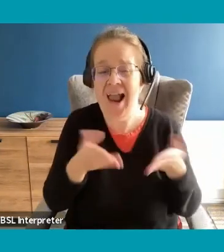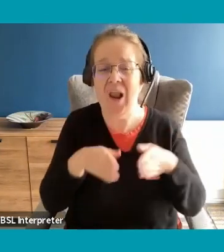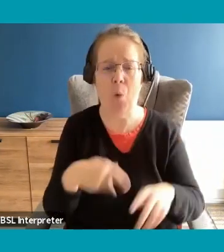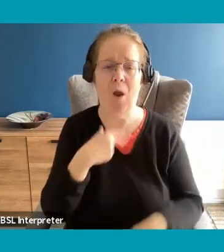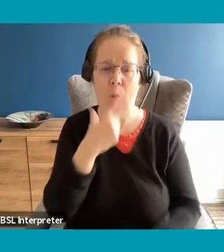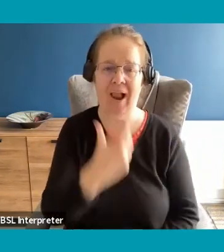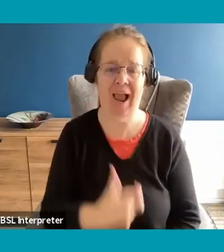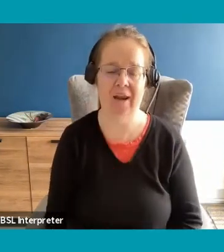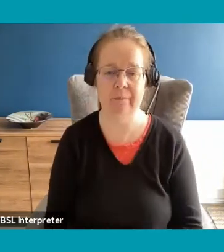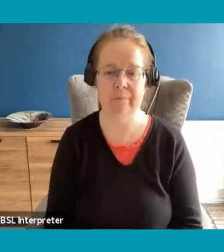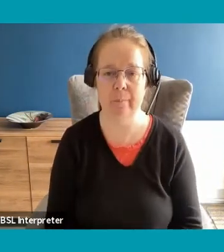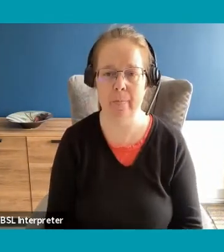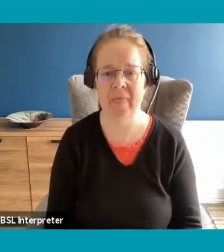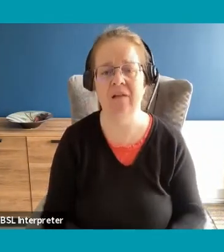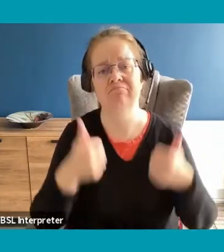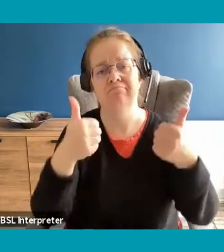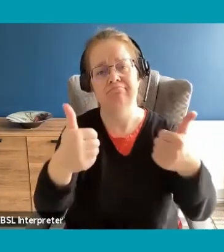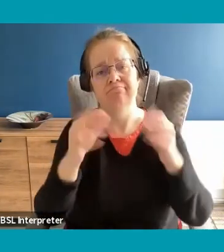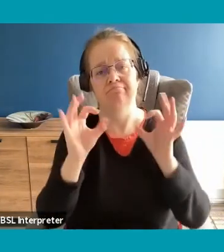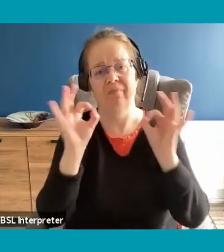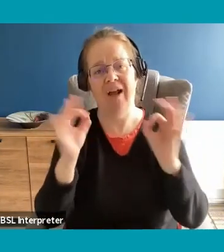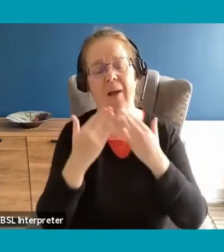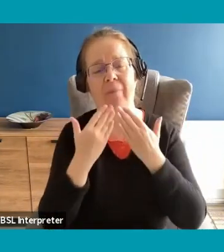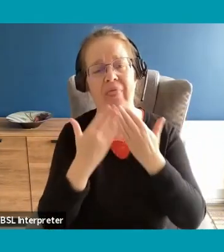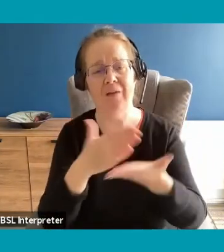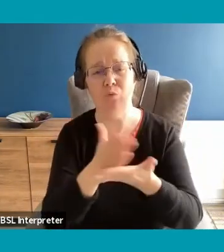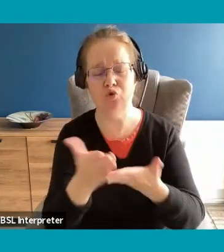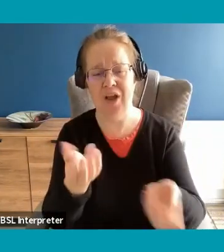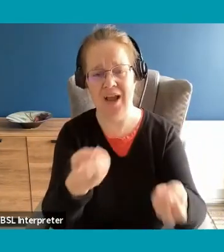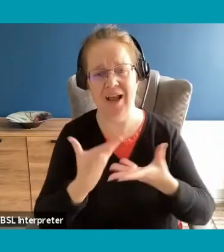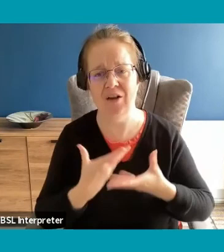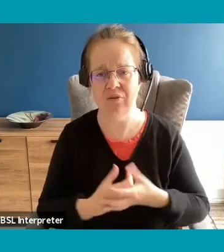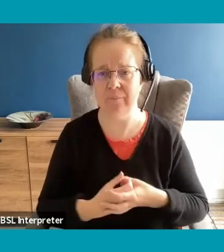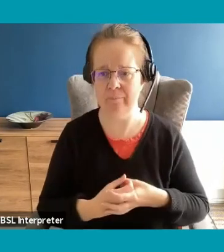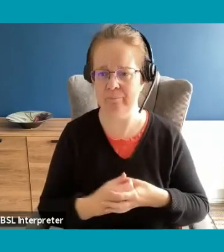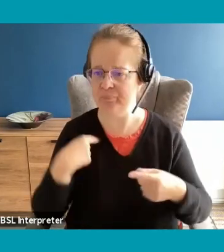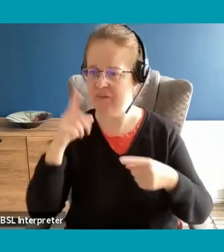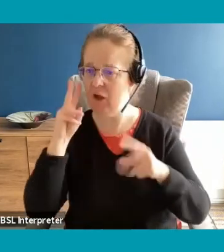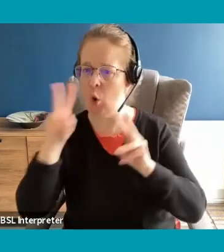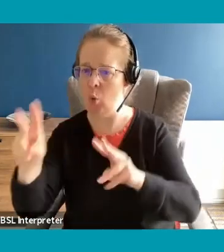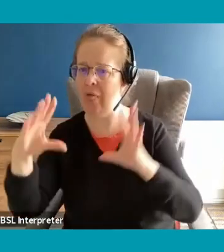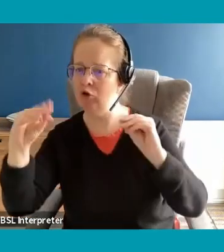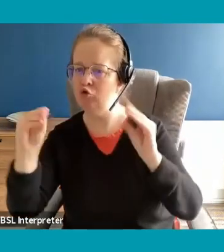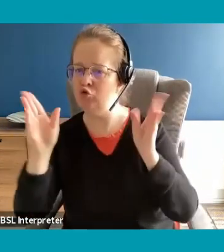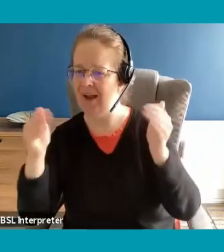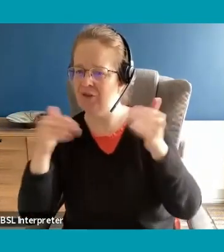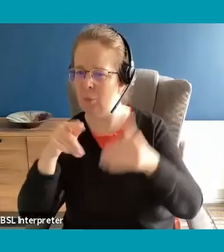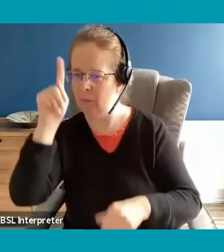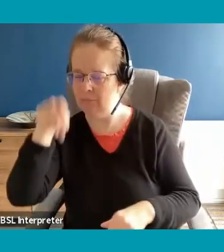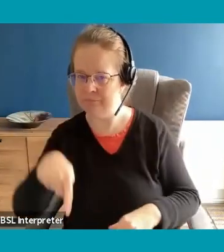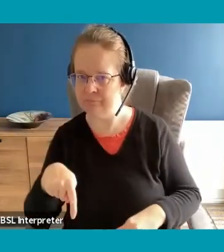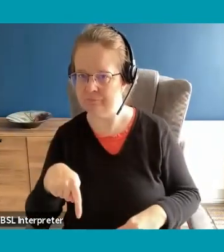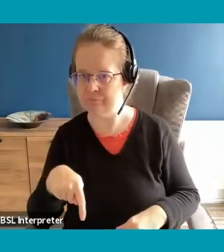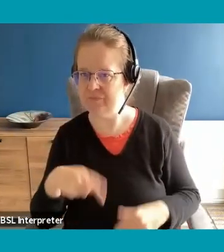Fabulous thank you for sharing that. I'm just gonna reach over to our chat now 'cause I think we're gonna move into our Q&A session.